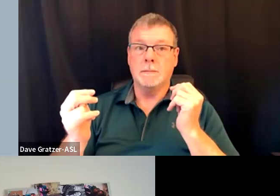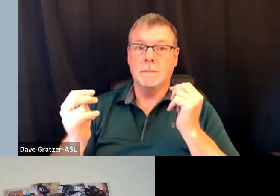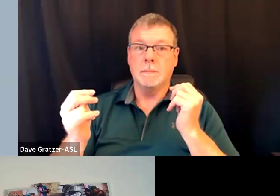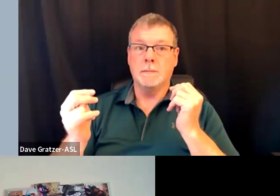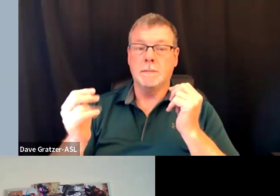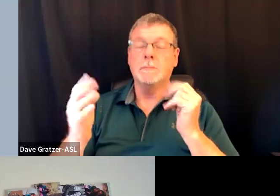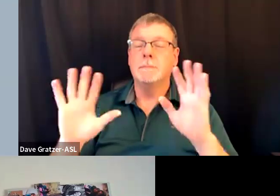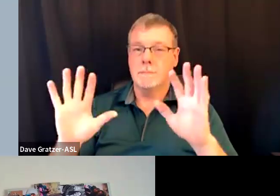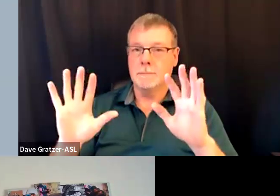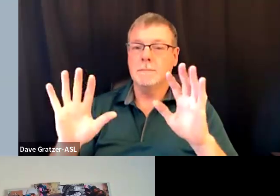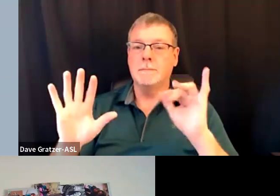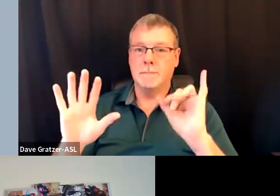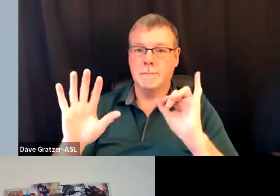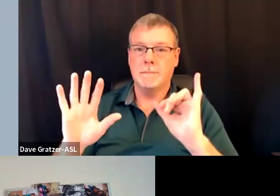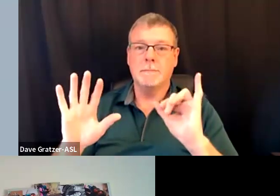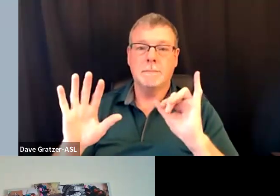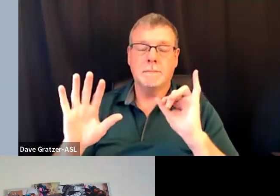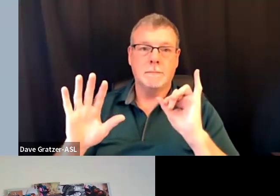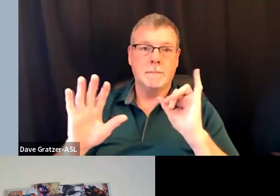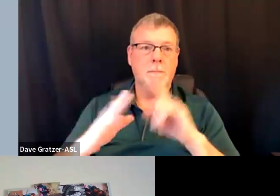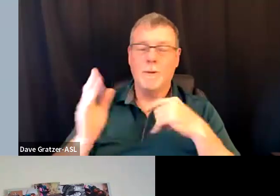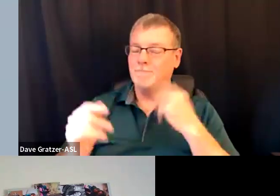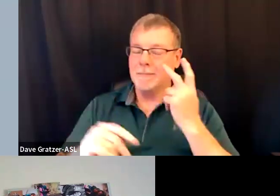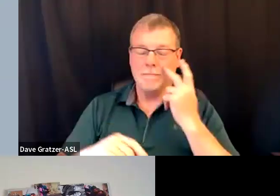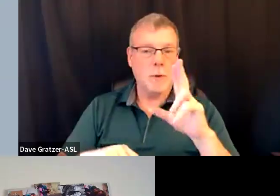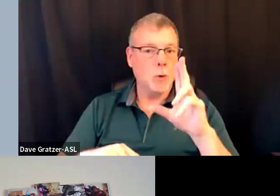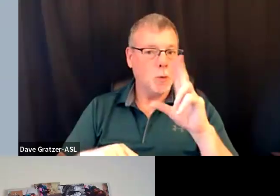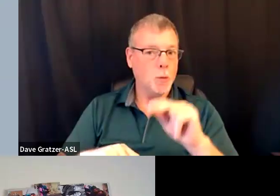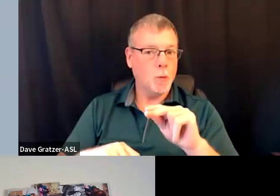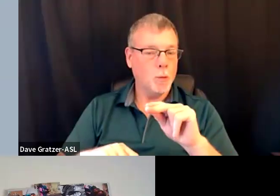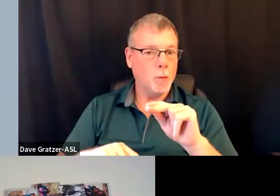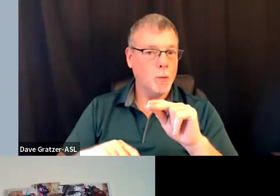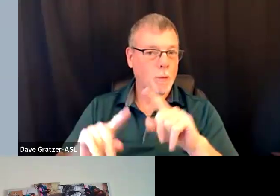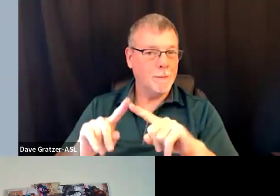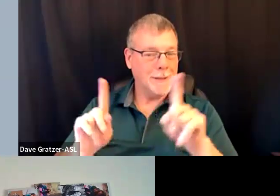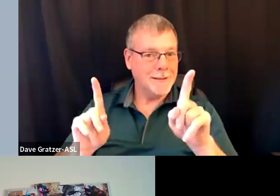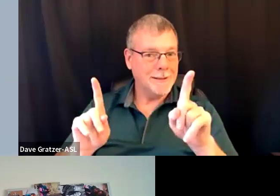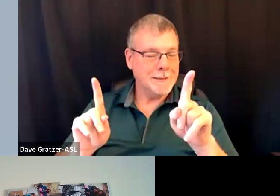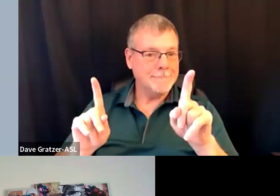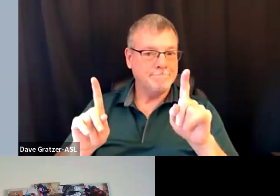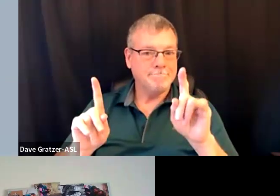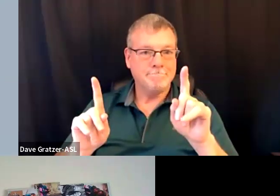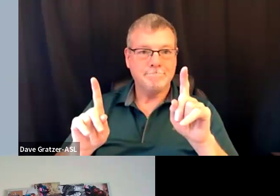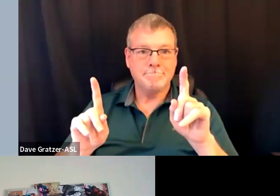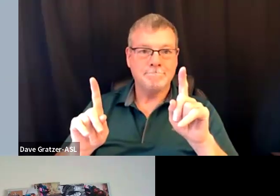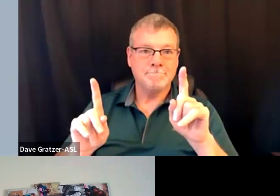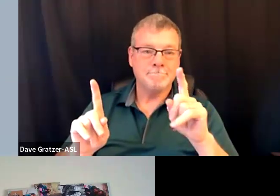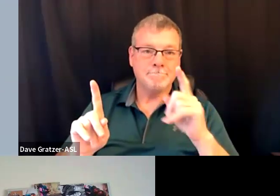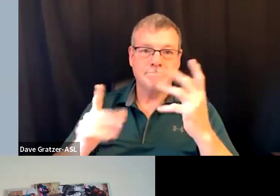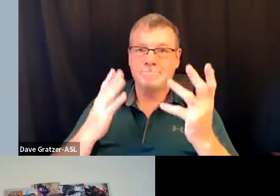From what I can see, no, but I don't know, I can't think of a valid scenario